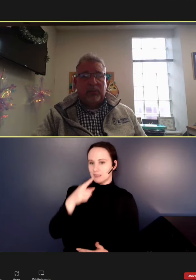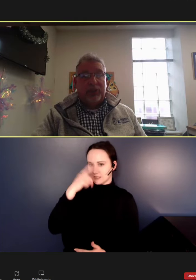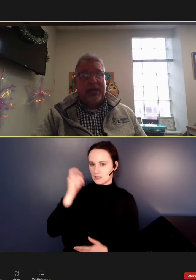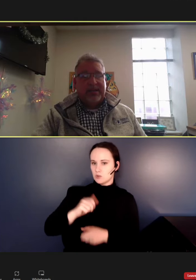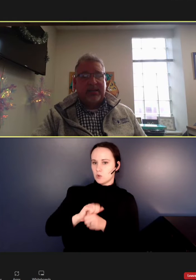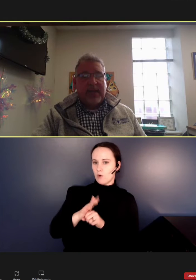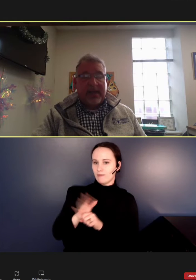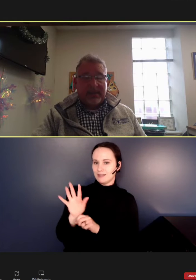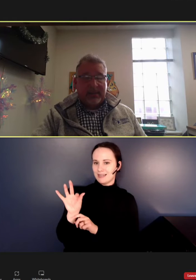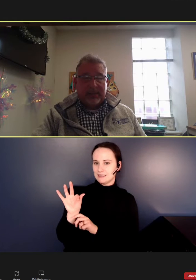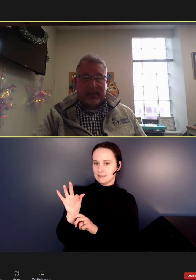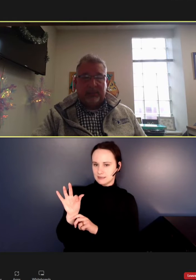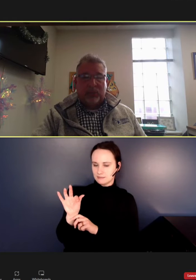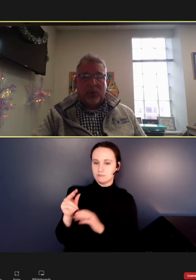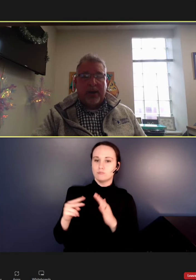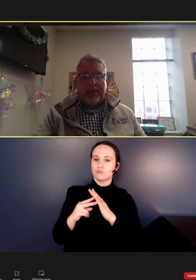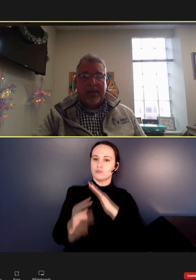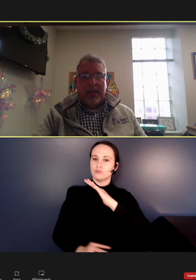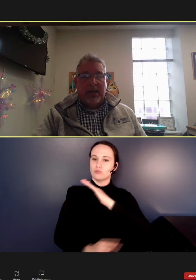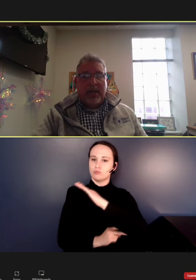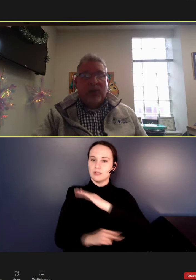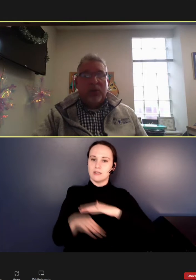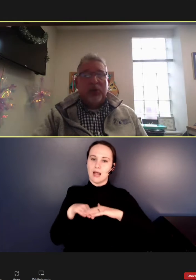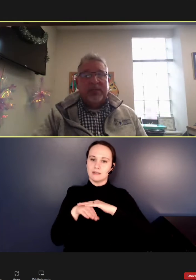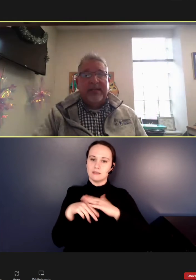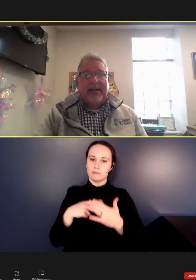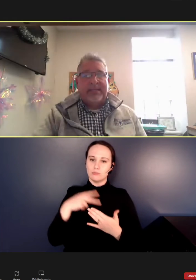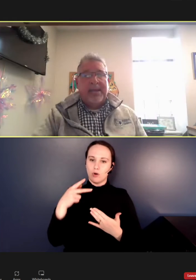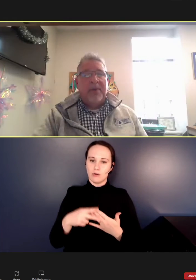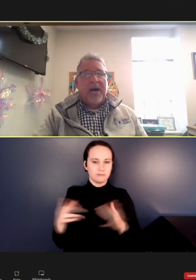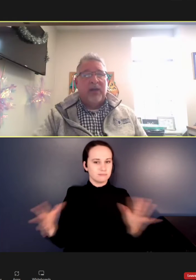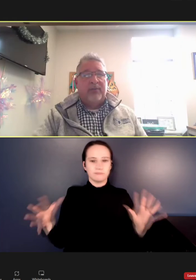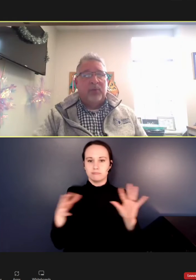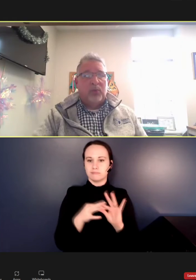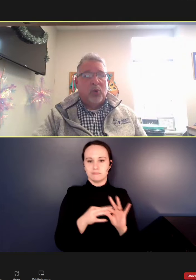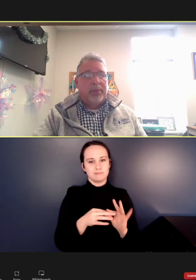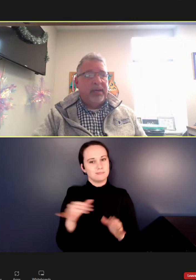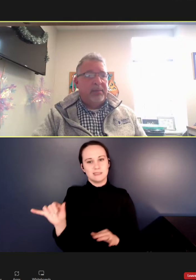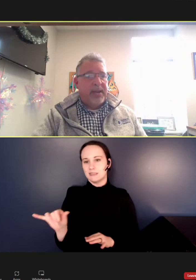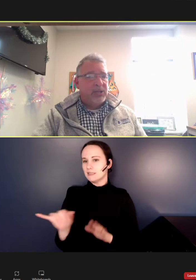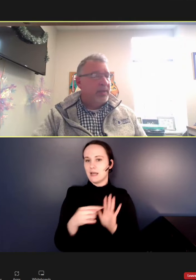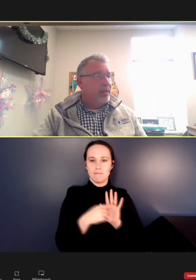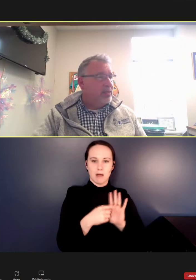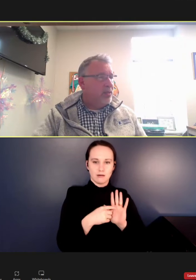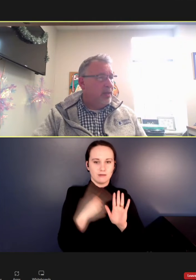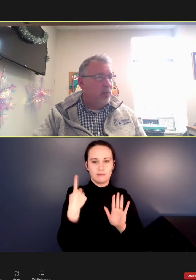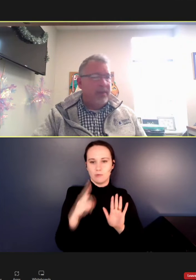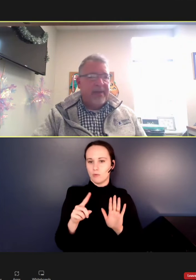Bridge Access program. And we're using that same model for enrollment and management that we've